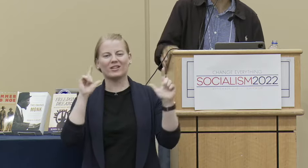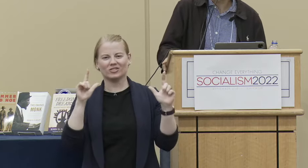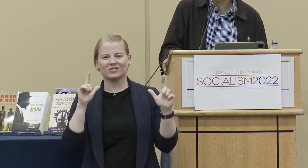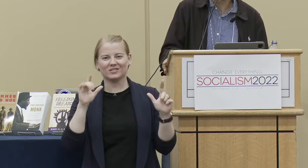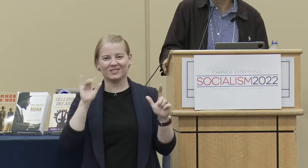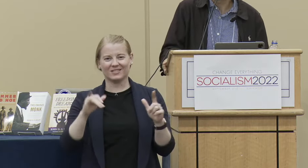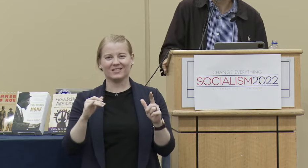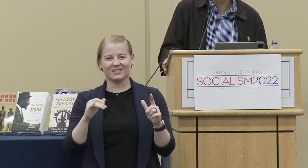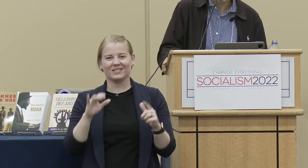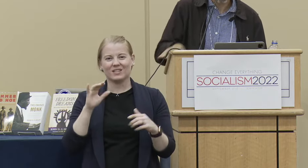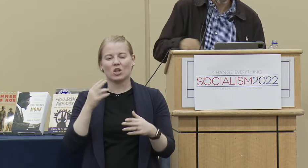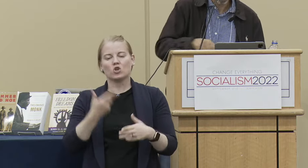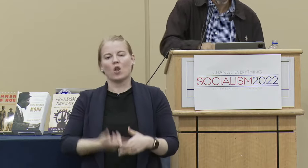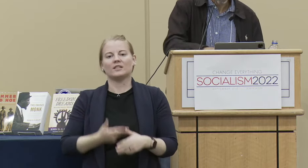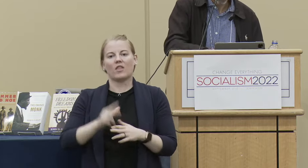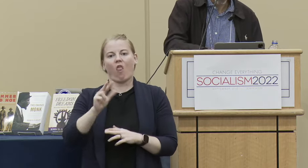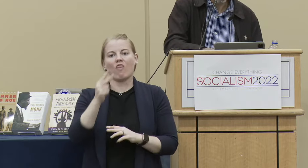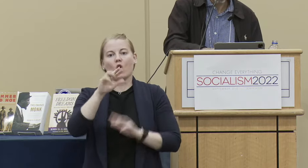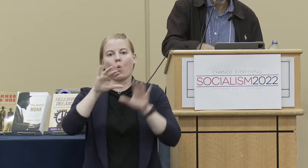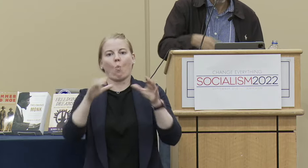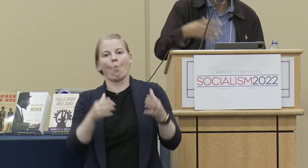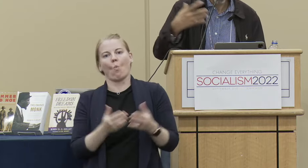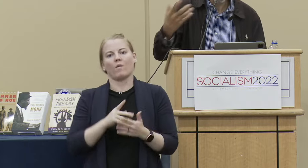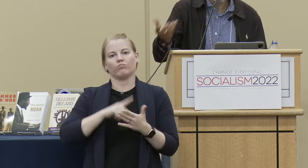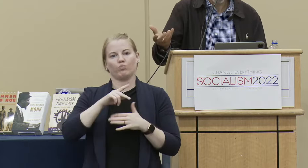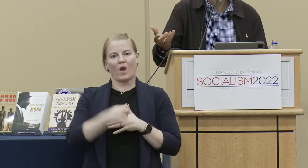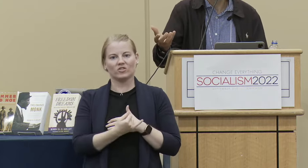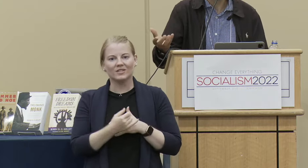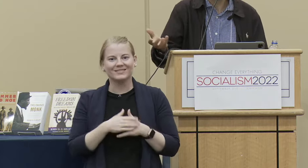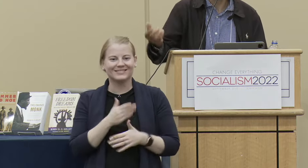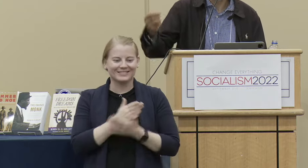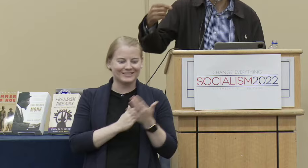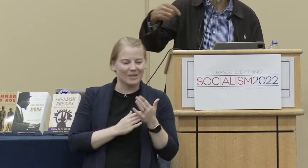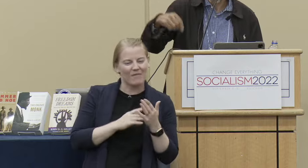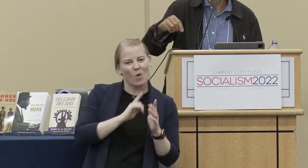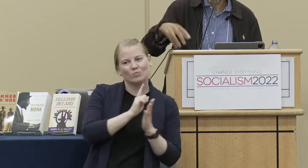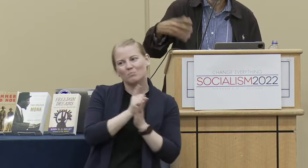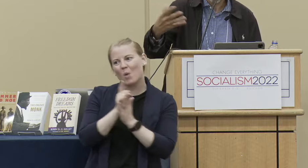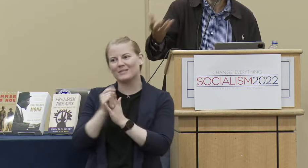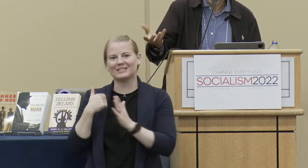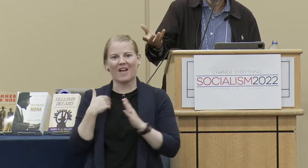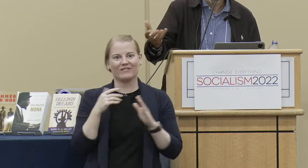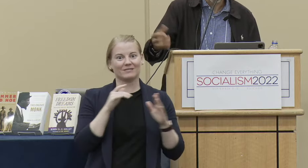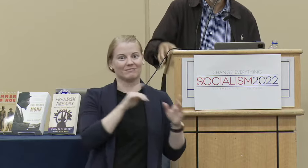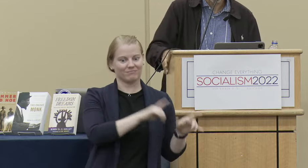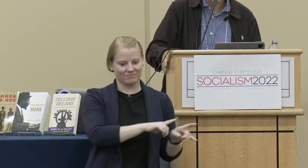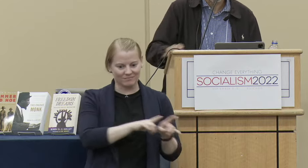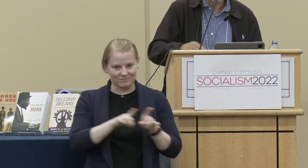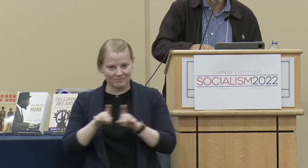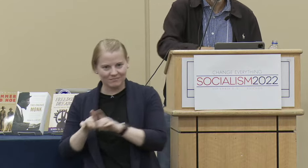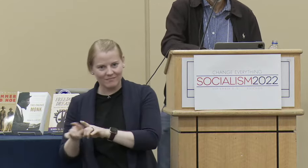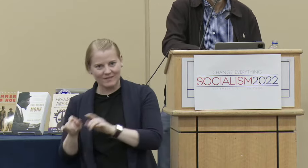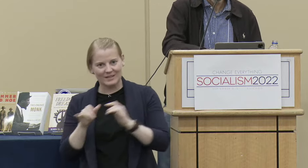national liberation. Calls this the third world project. Some